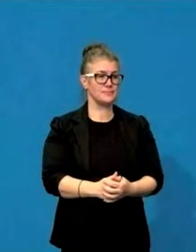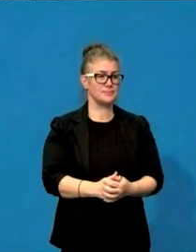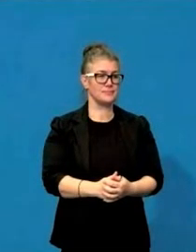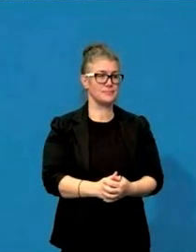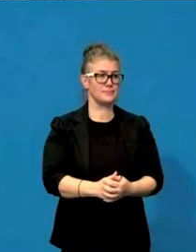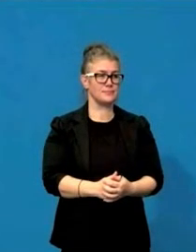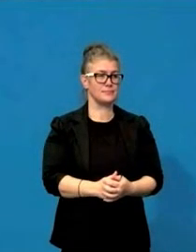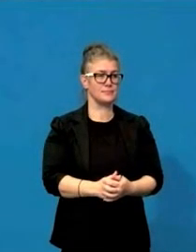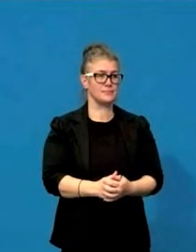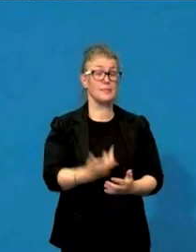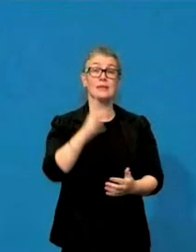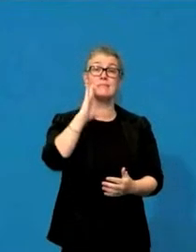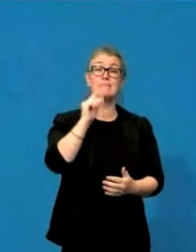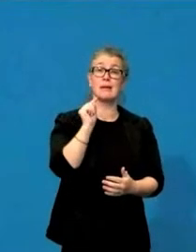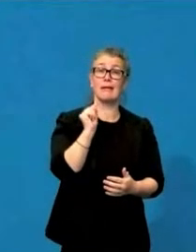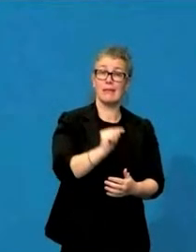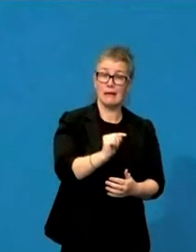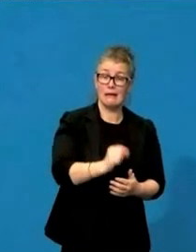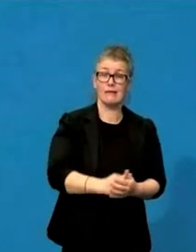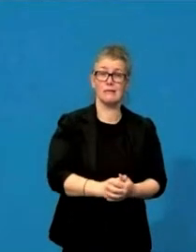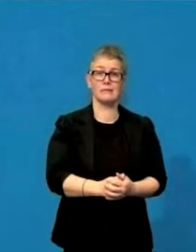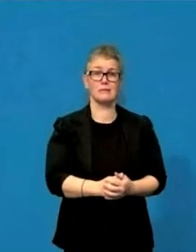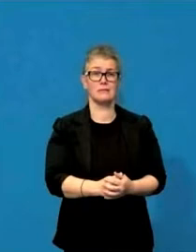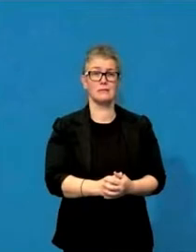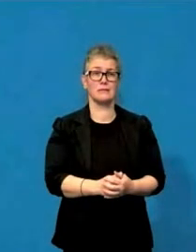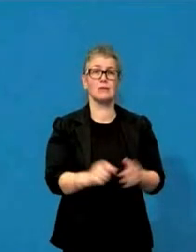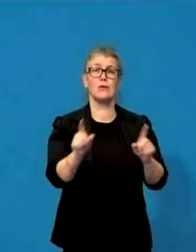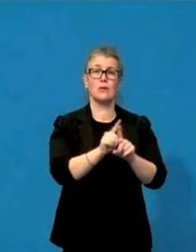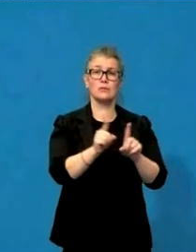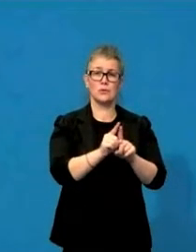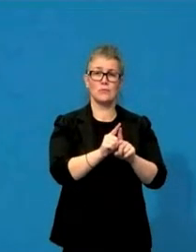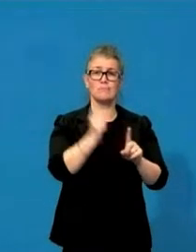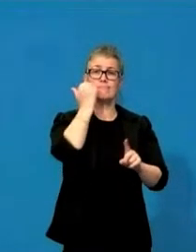Also the Fitzroy Valley Aboriginal sporting association, because I love sports.